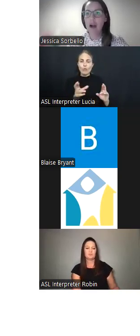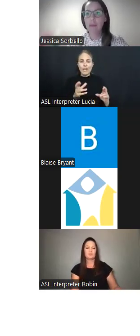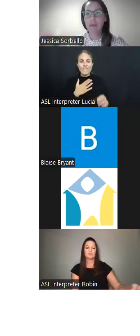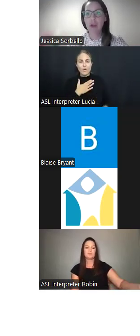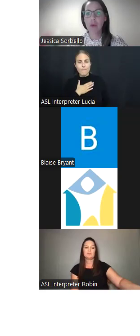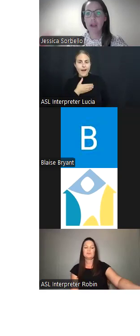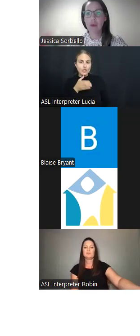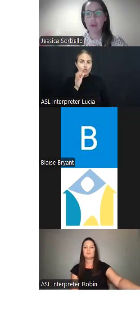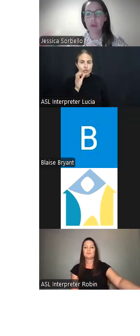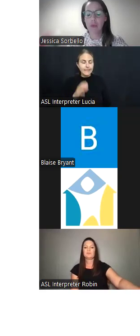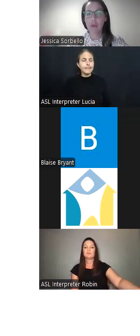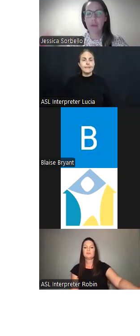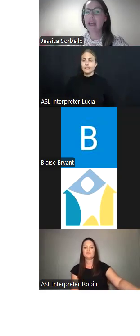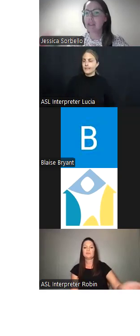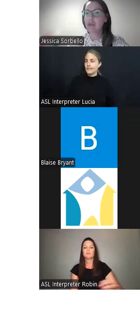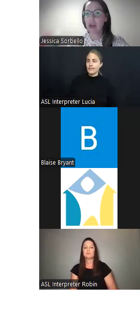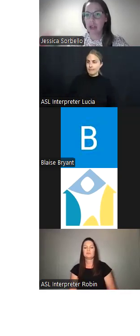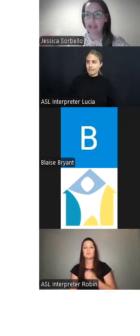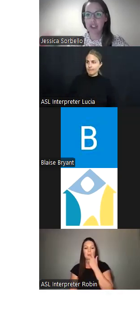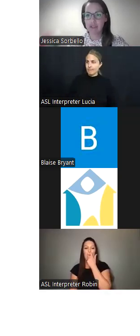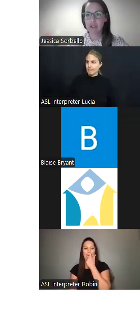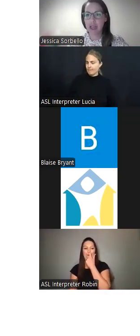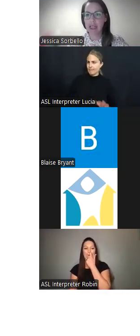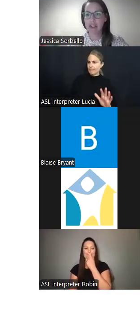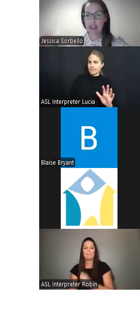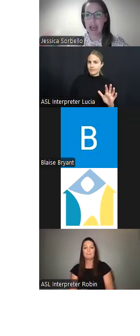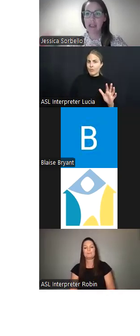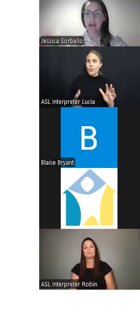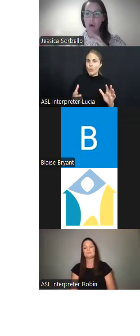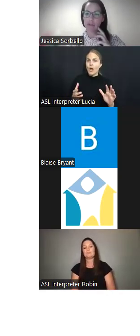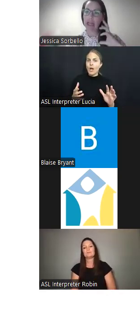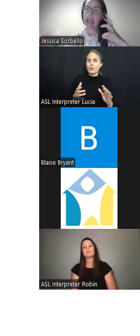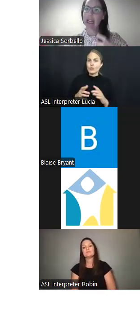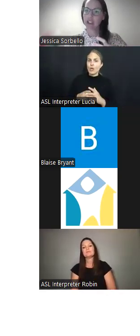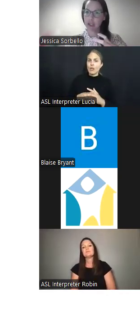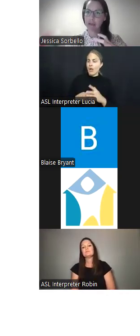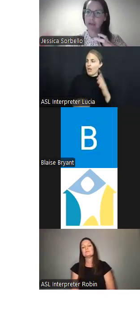lecture place where we tell them all of the risks and we remind them all of the ways alcohol is going to be